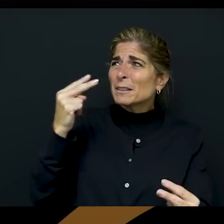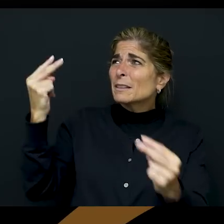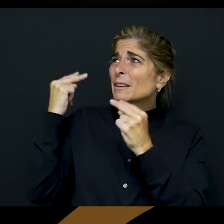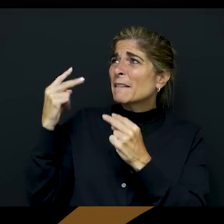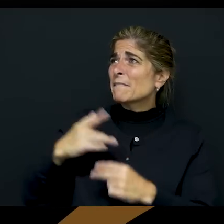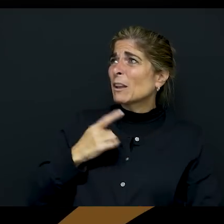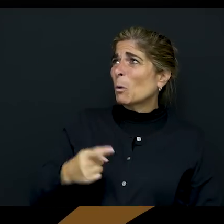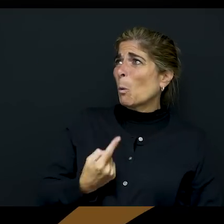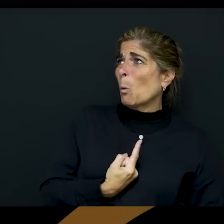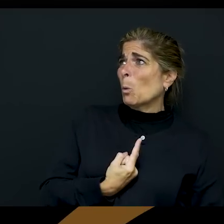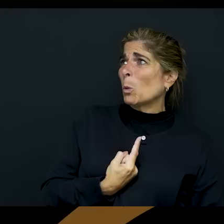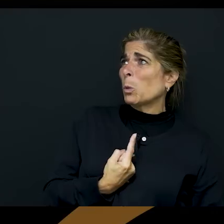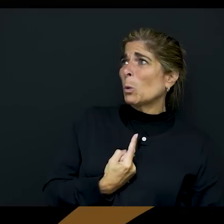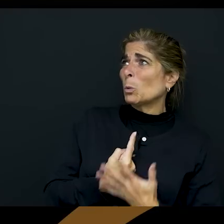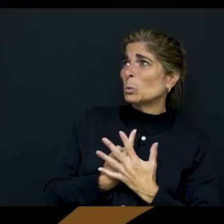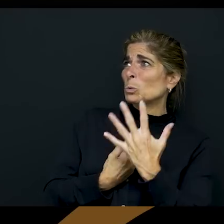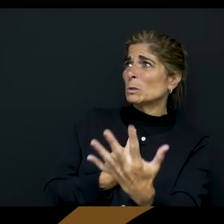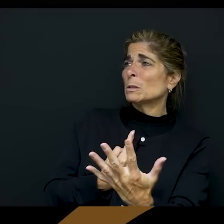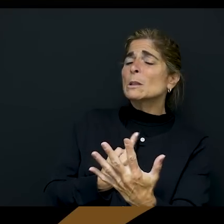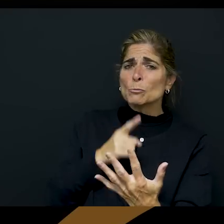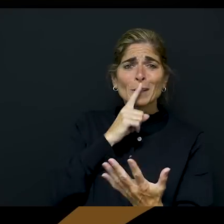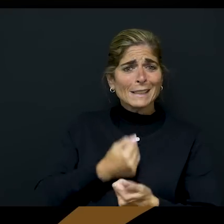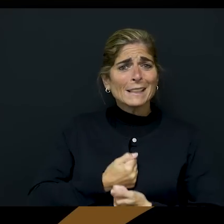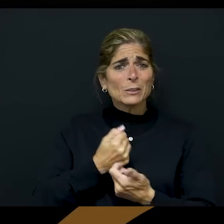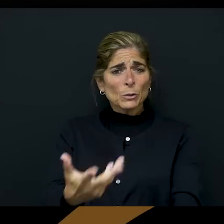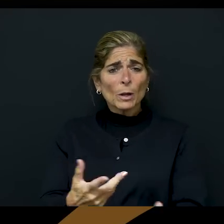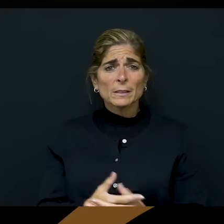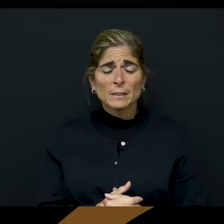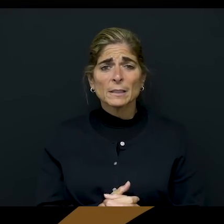when you felt like the only person in the room. Honestly, it's exhausting.